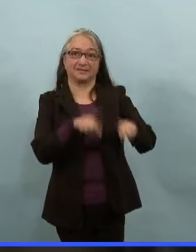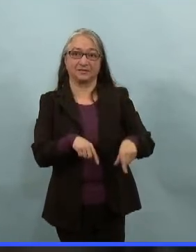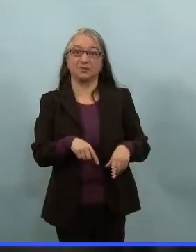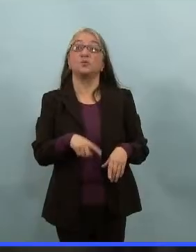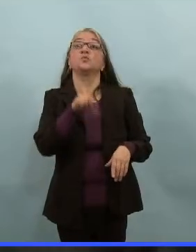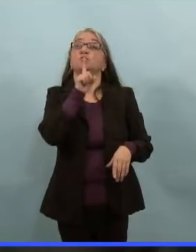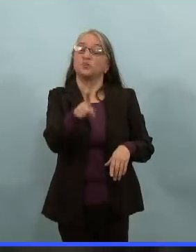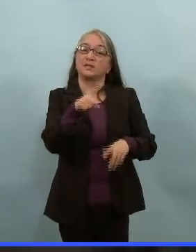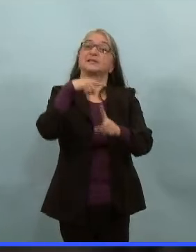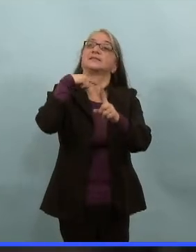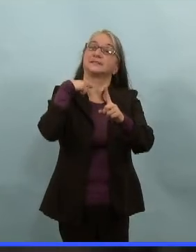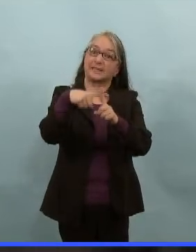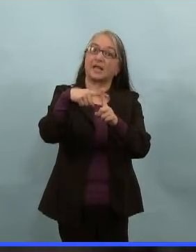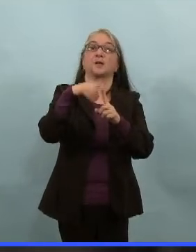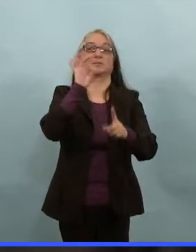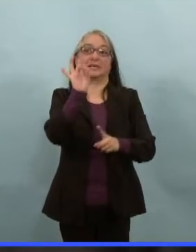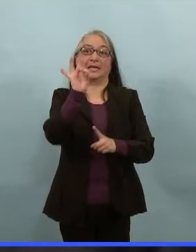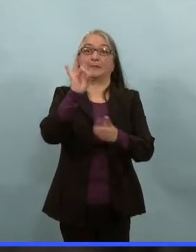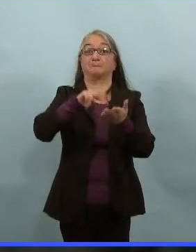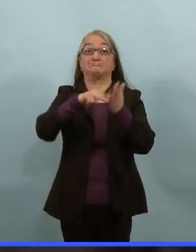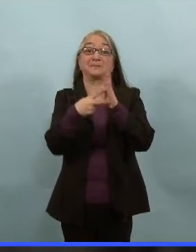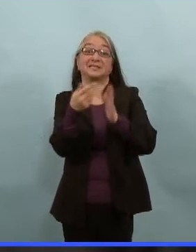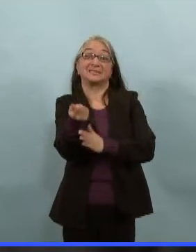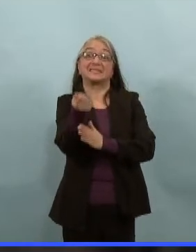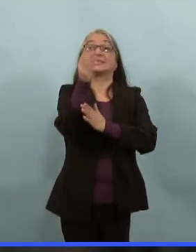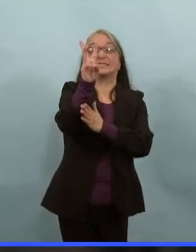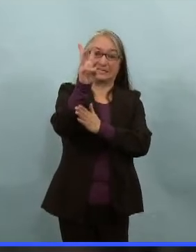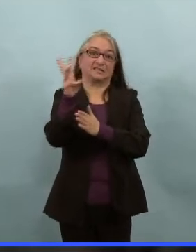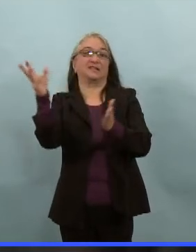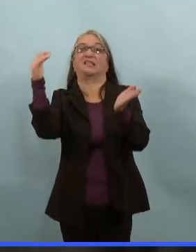uh so that number is an estimate now we're not sure on that number 100